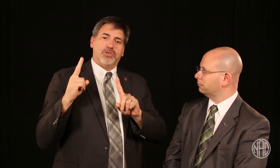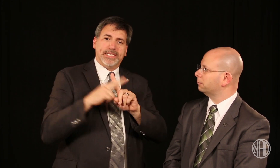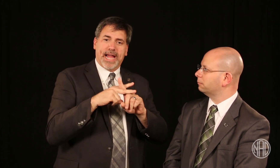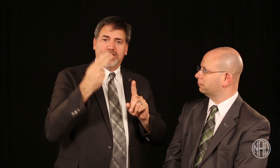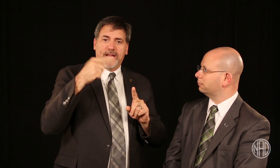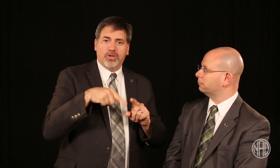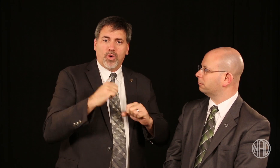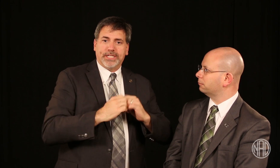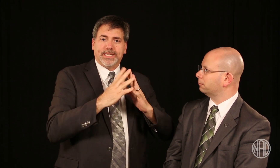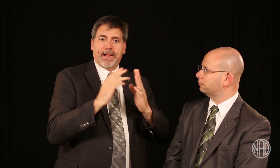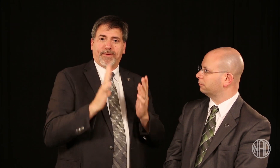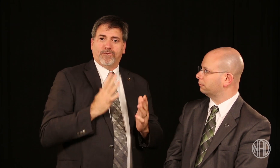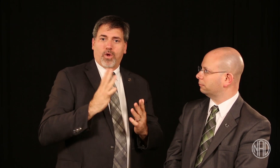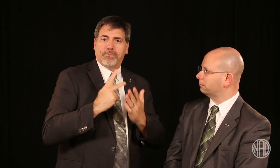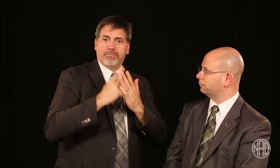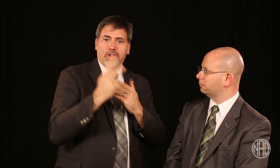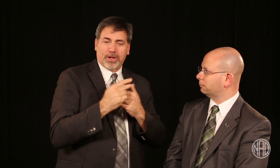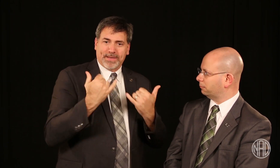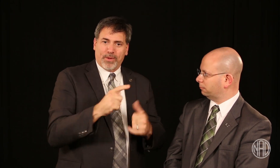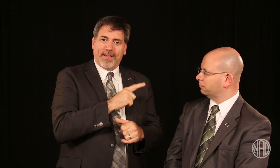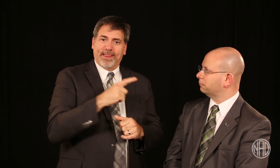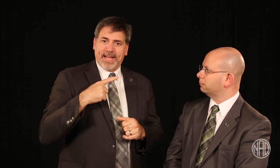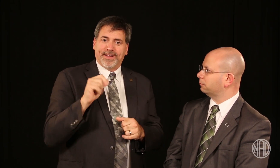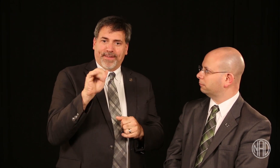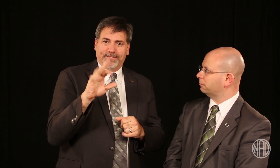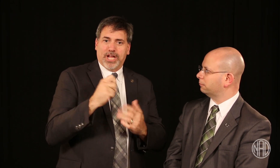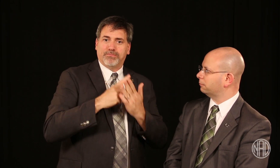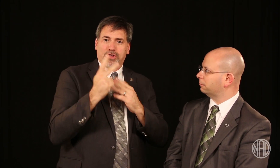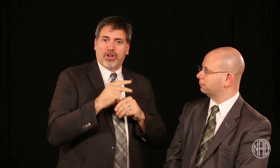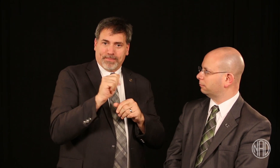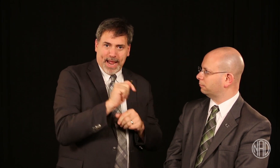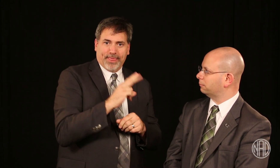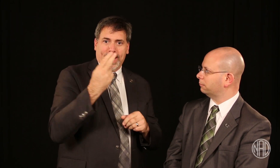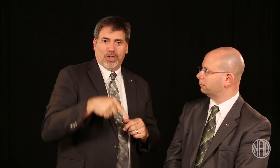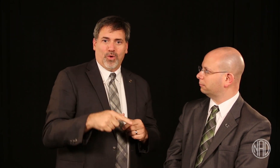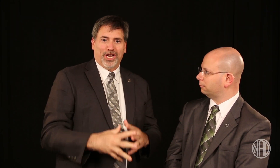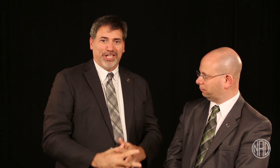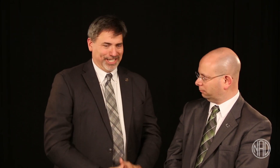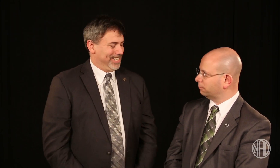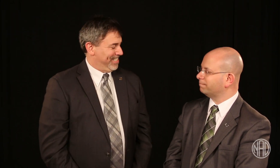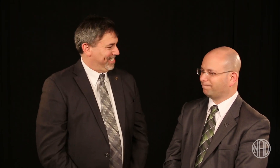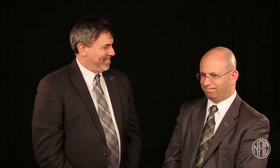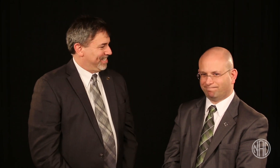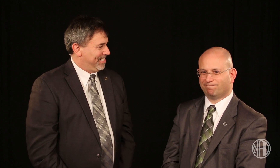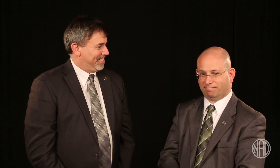and assigned it to the NAD headquarters to establish an official Legislative Affairs Program.